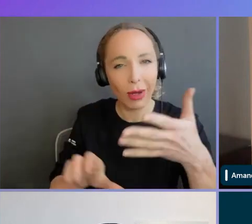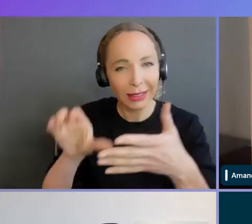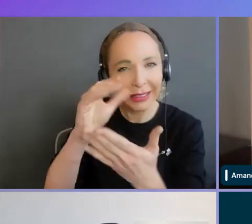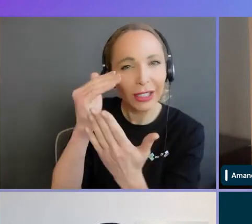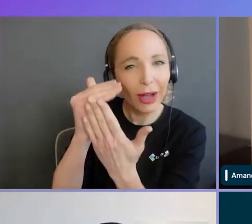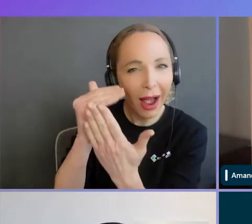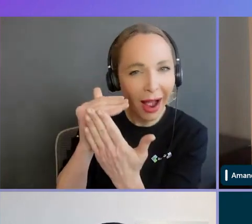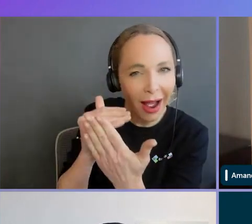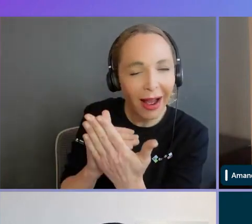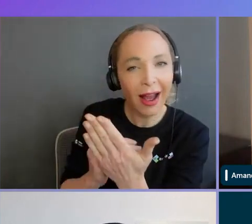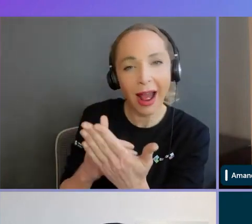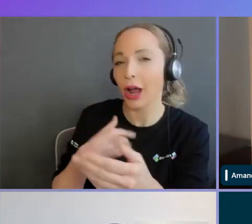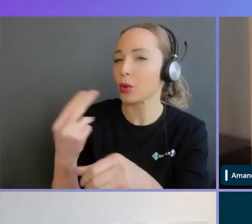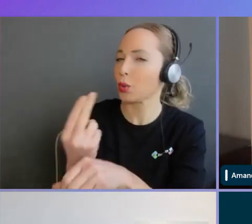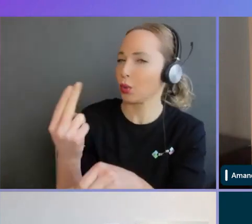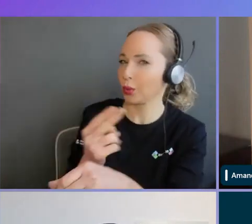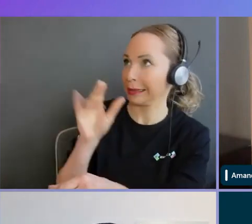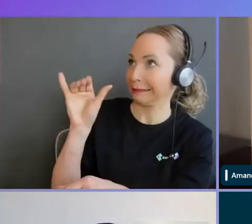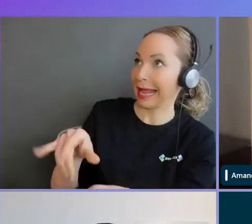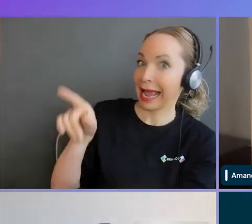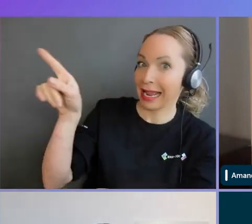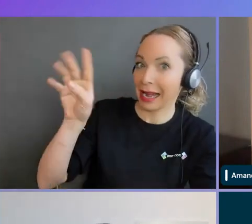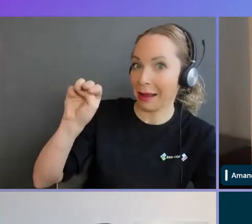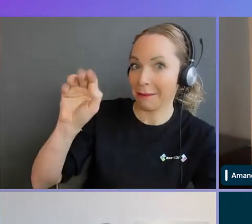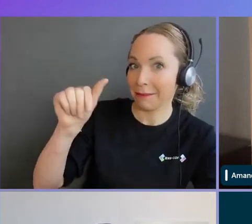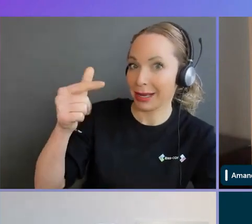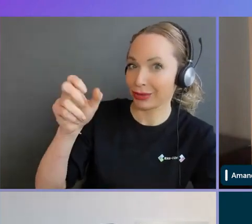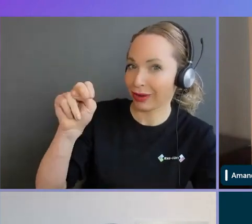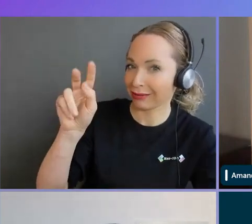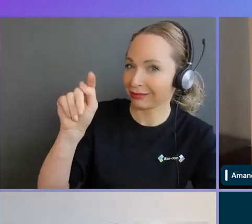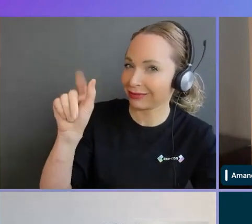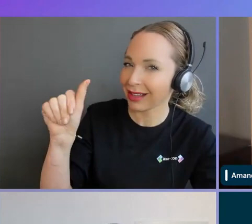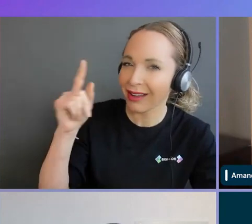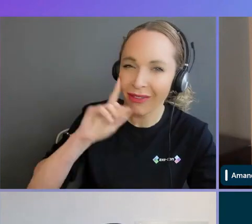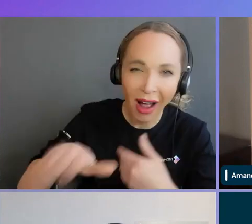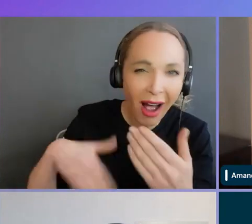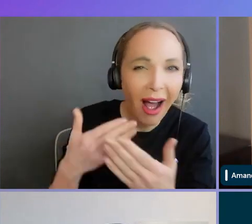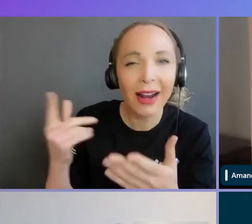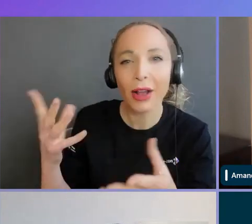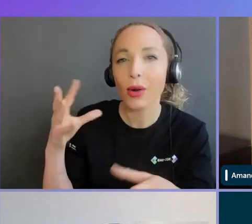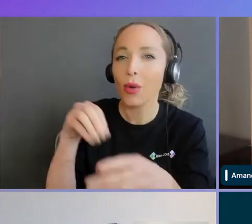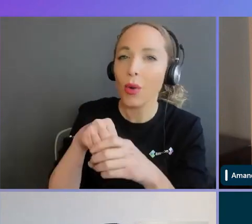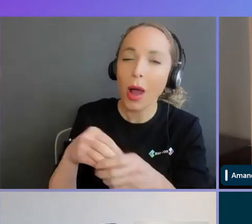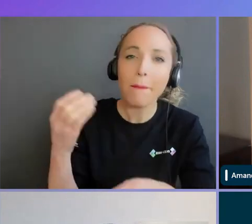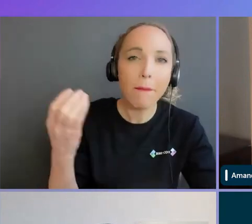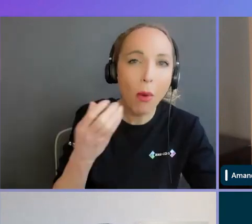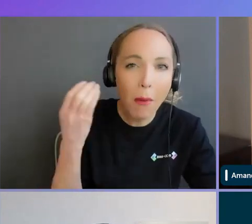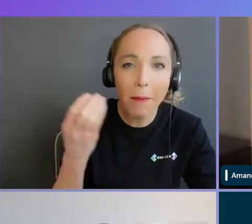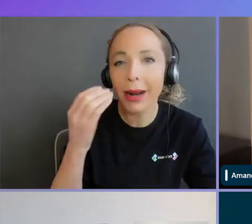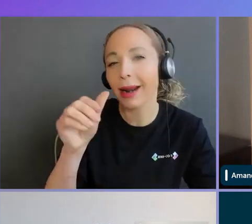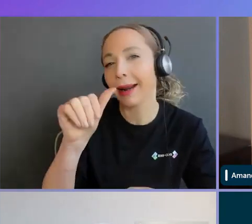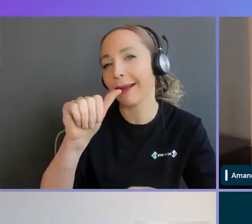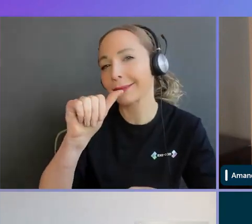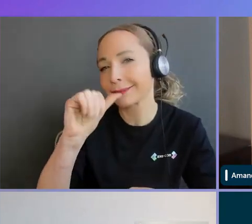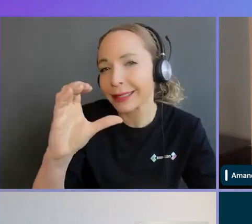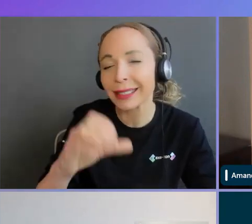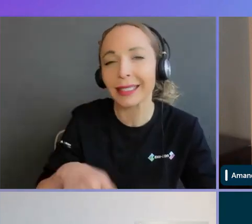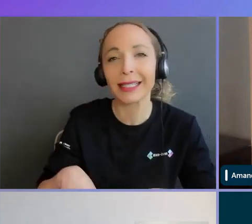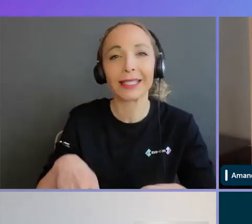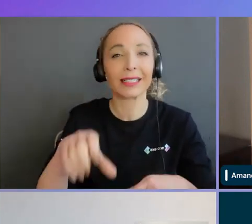mobile and desktop aces. It includes screen readers, includes mobile gestures because, um, it's really neat. I